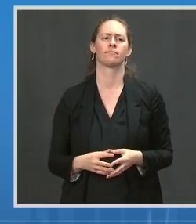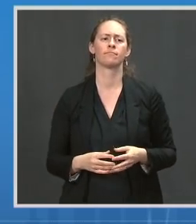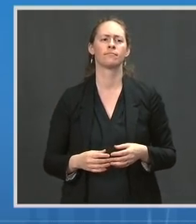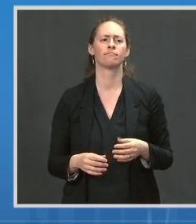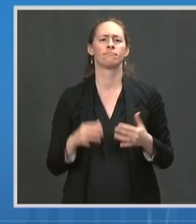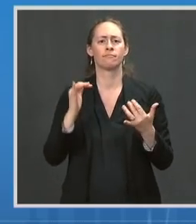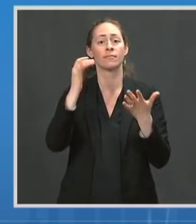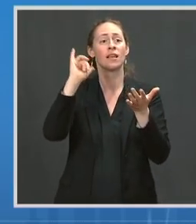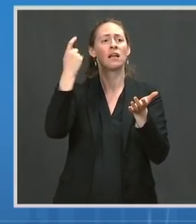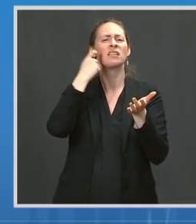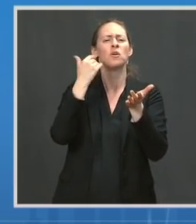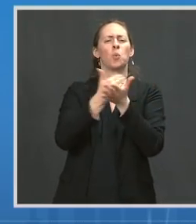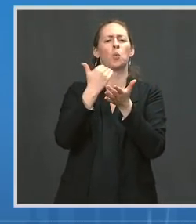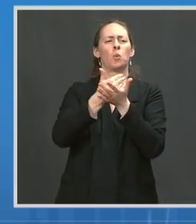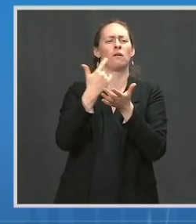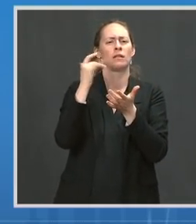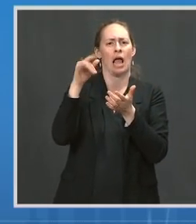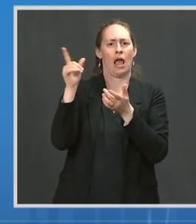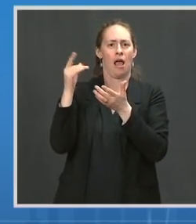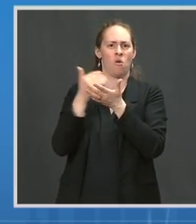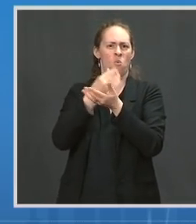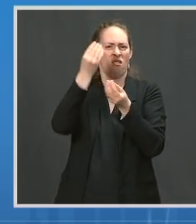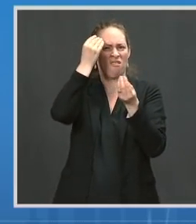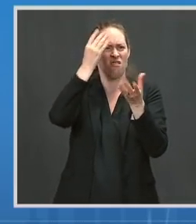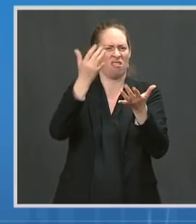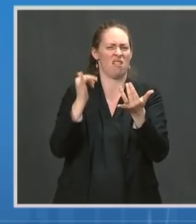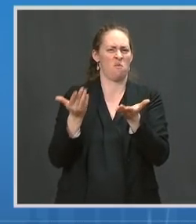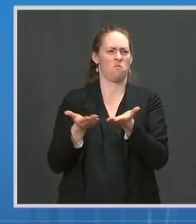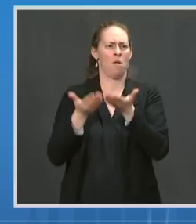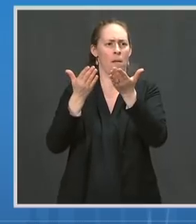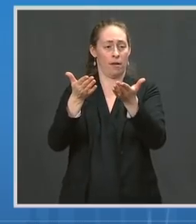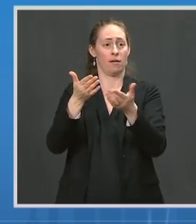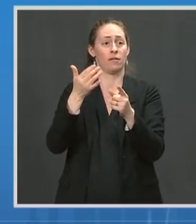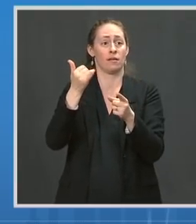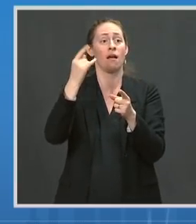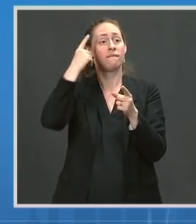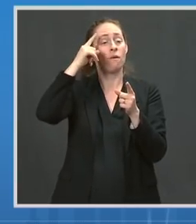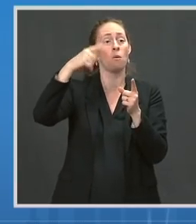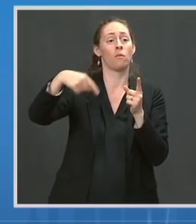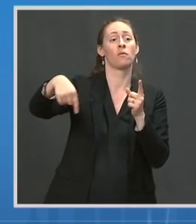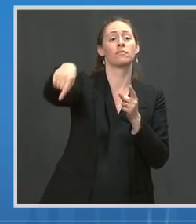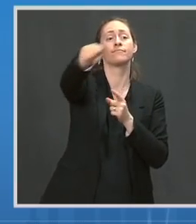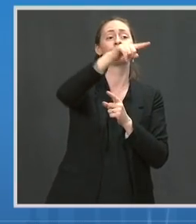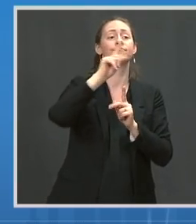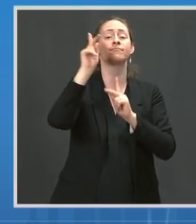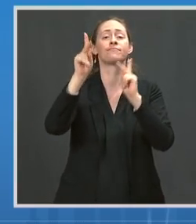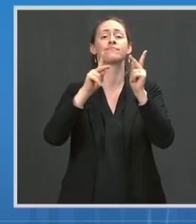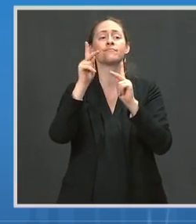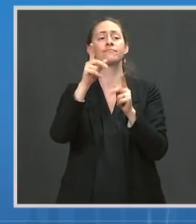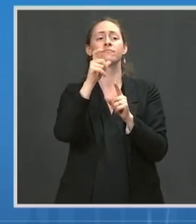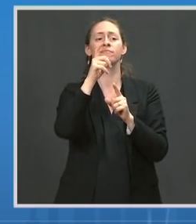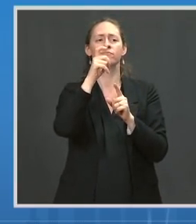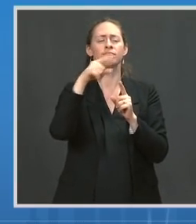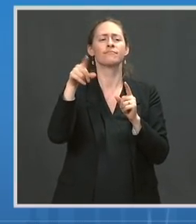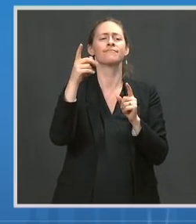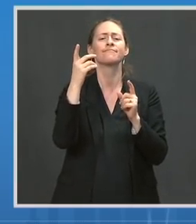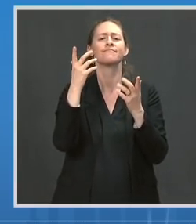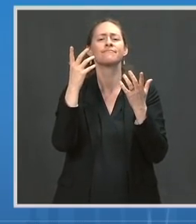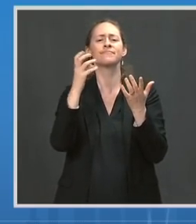Because the clinical outcome data are limited and there are concerns regarding the decrease of susceptibility of variants,